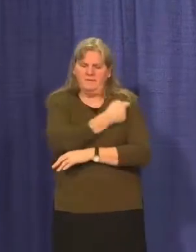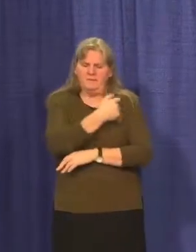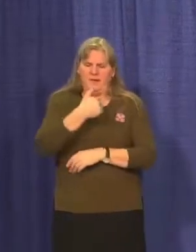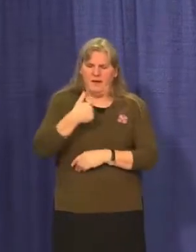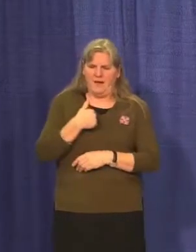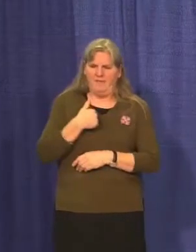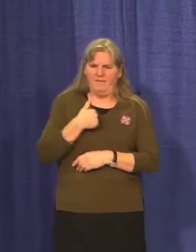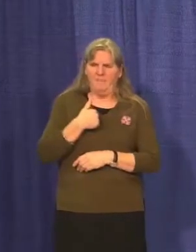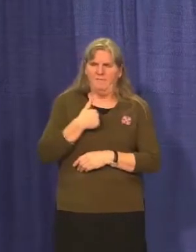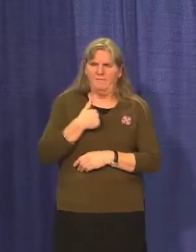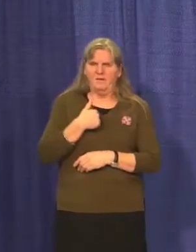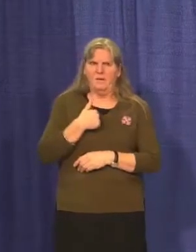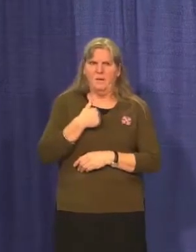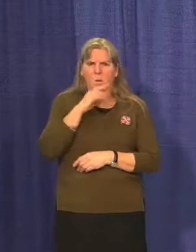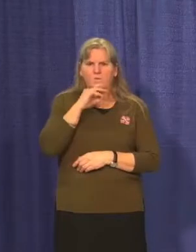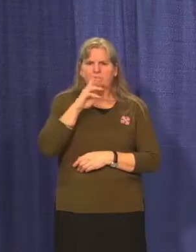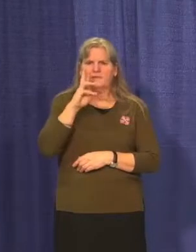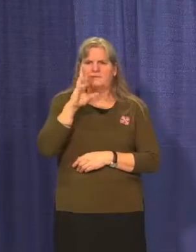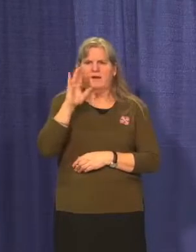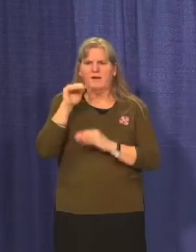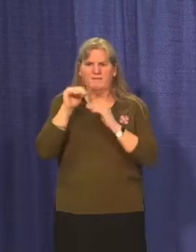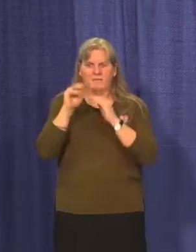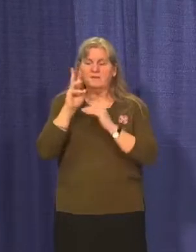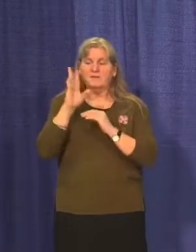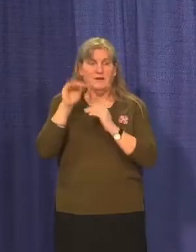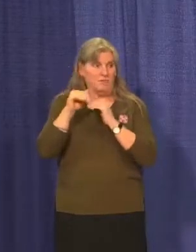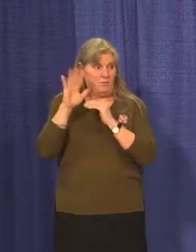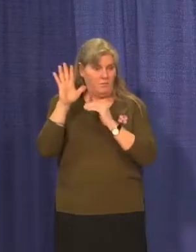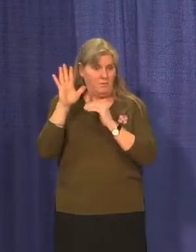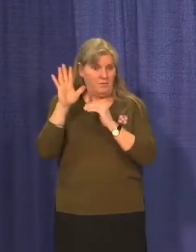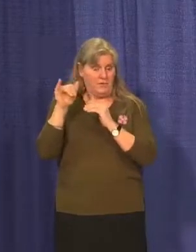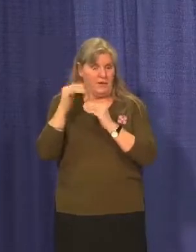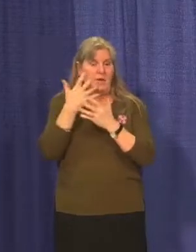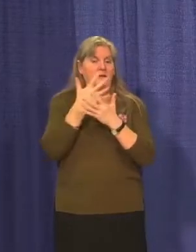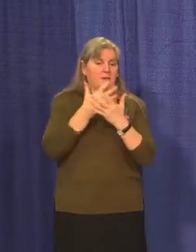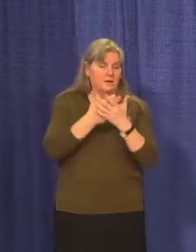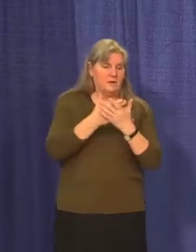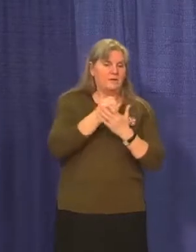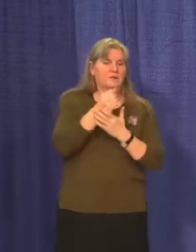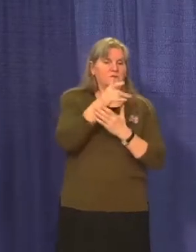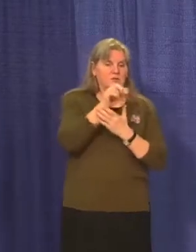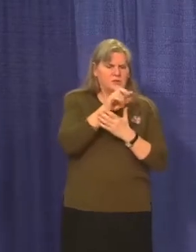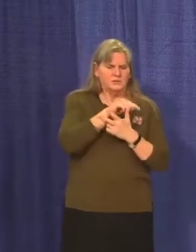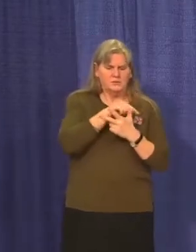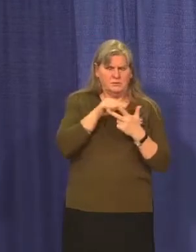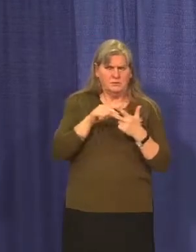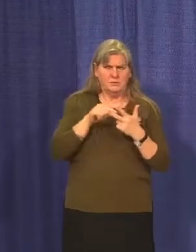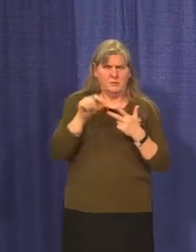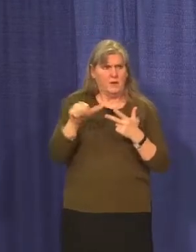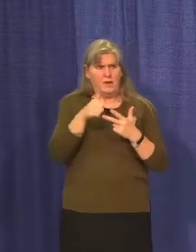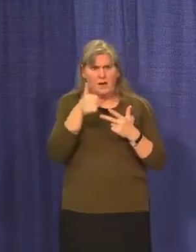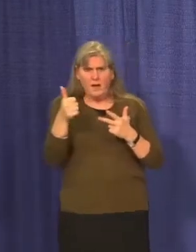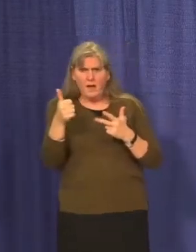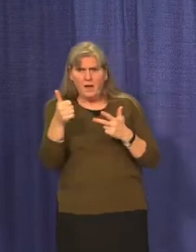Whitehorse, it is open to age 65 plus now. The correctional Centre and the shelter as well.